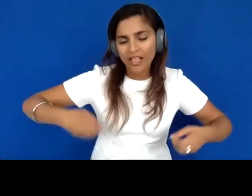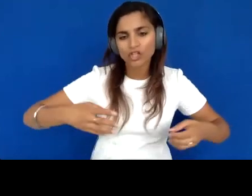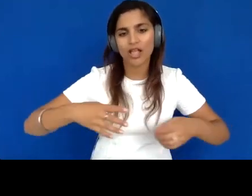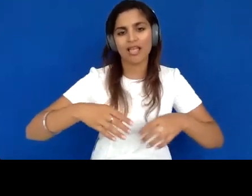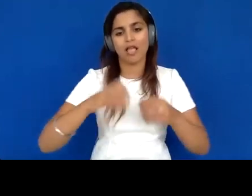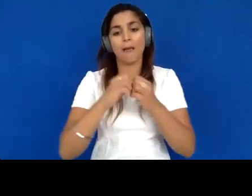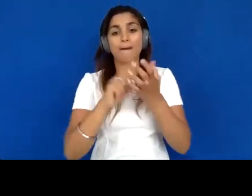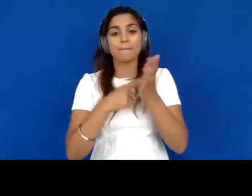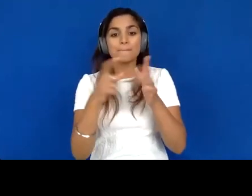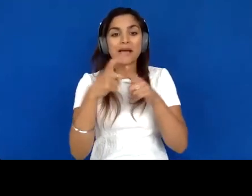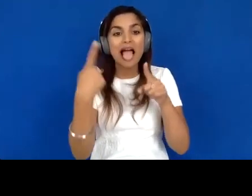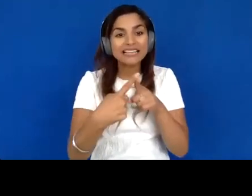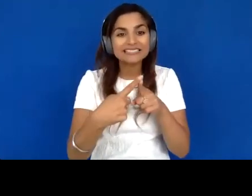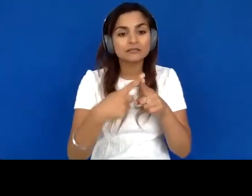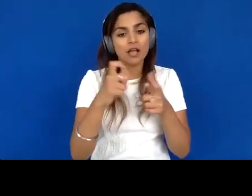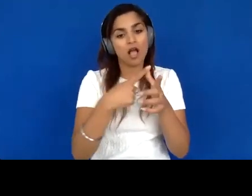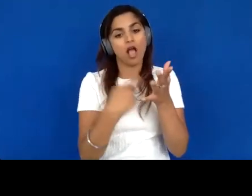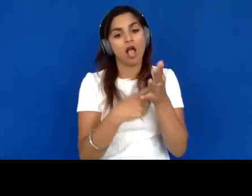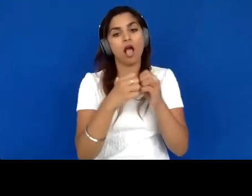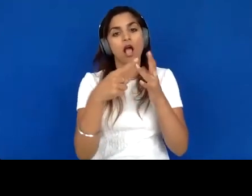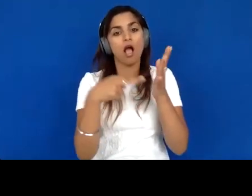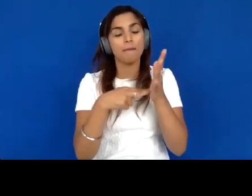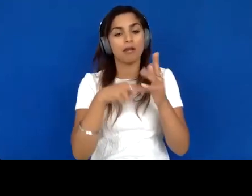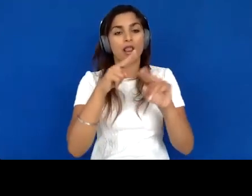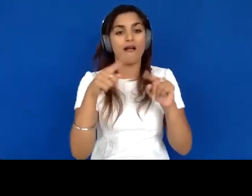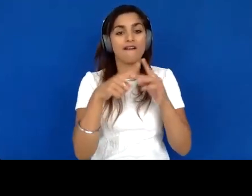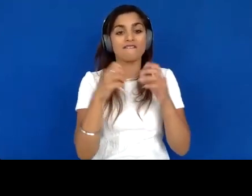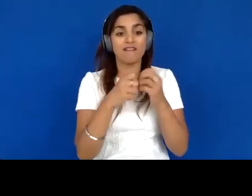however to end on a more positive note I do not highlight all of this to